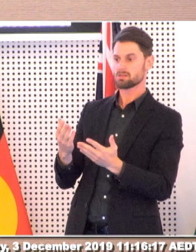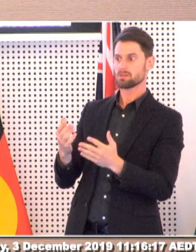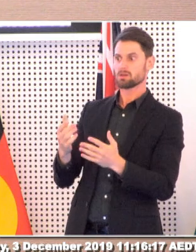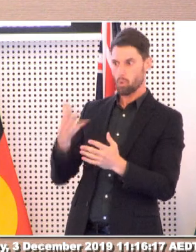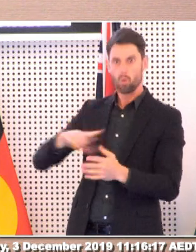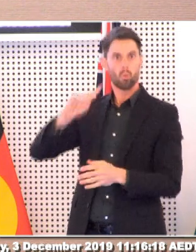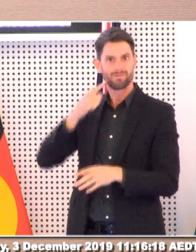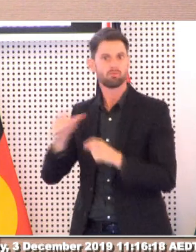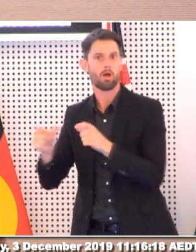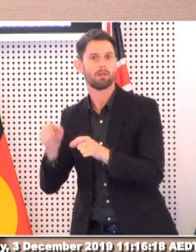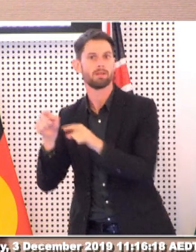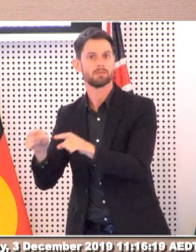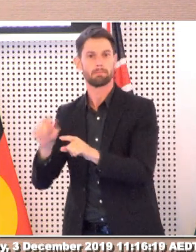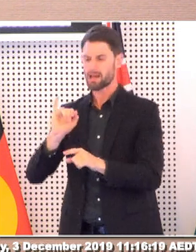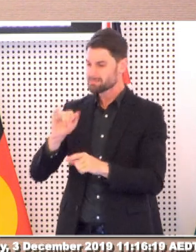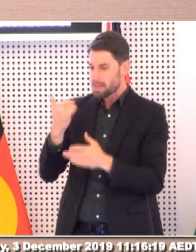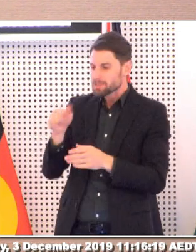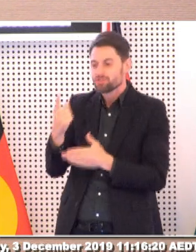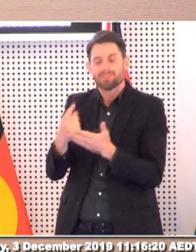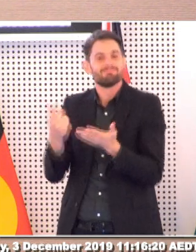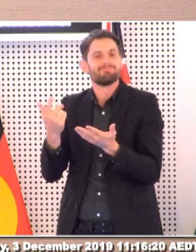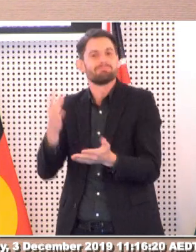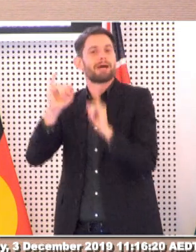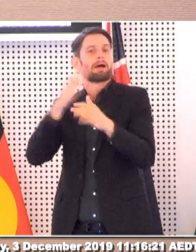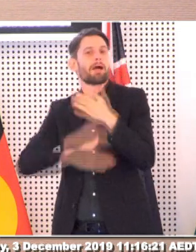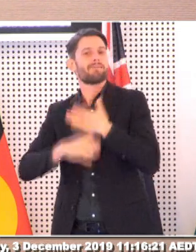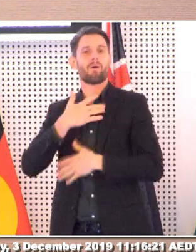would, that it is also about getting rid of group homes and the nature